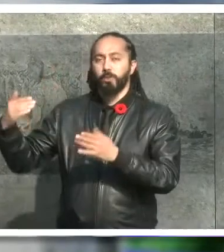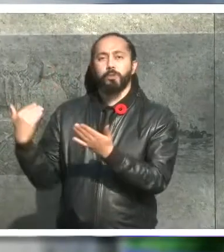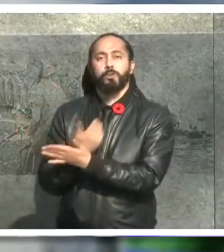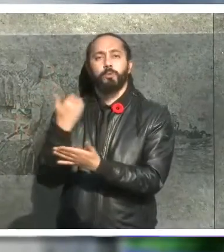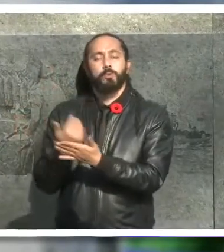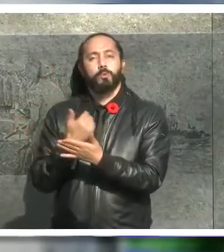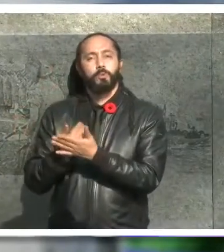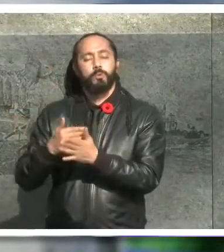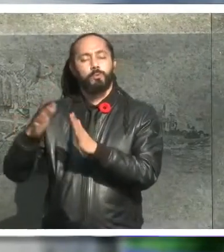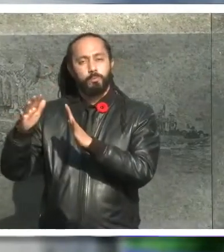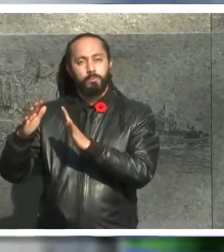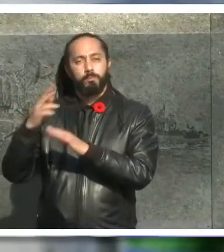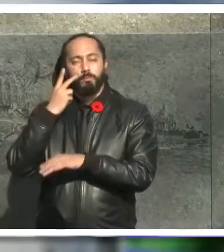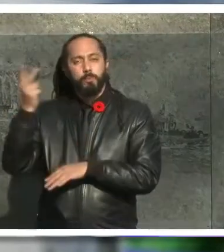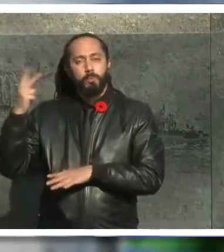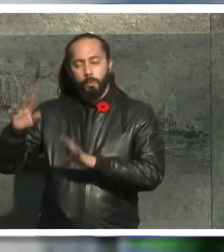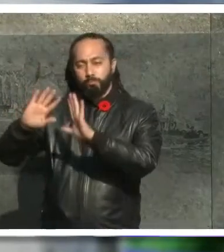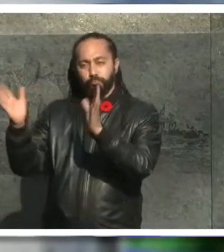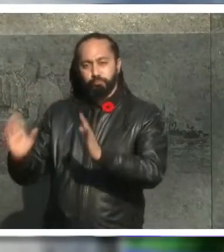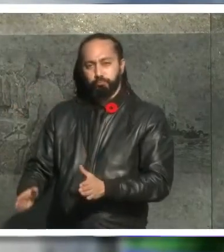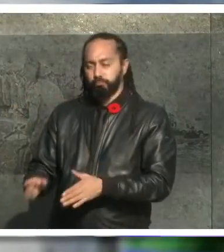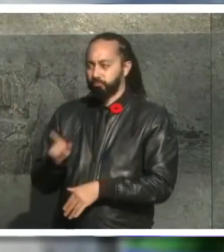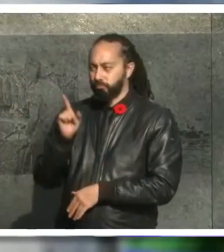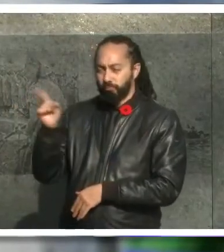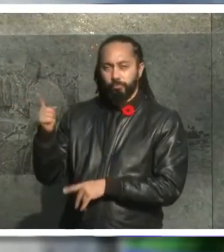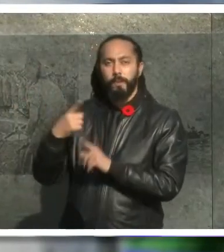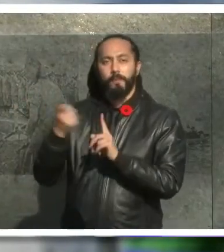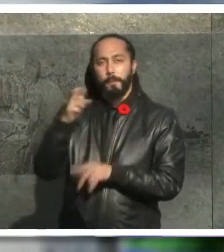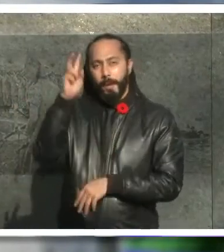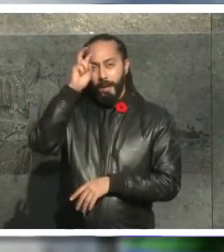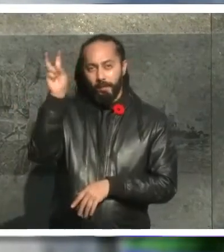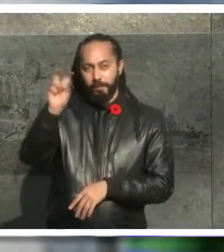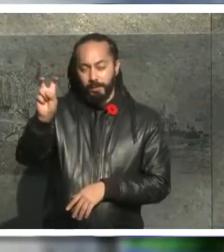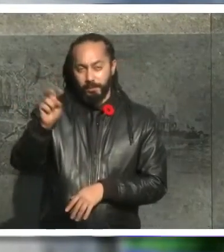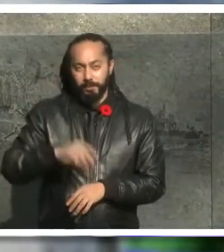unveiled the new memorial to honour Canadian heroes of the war in Afghanistan. From 2001